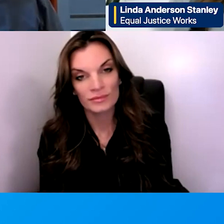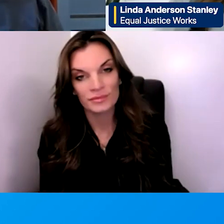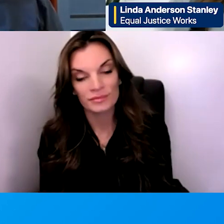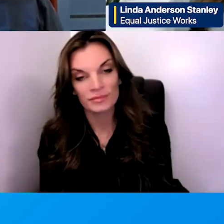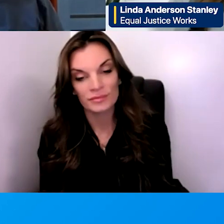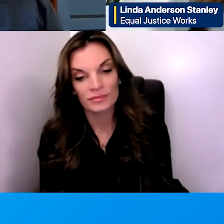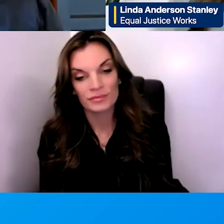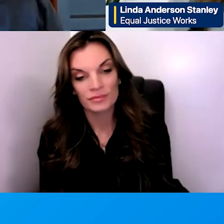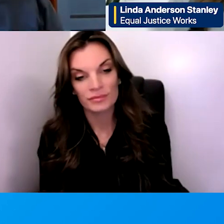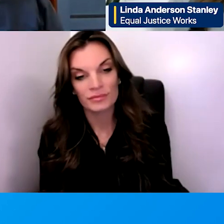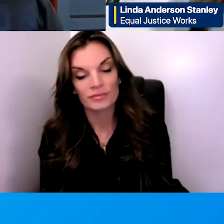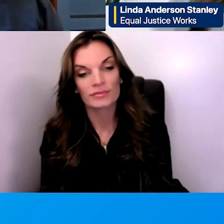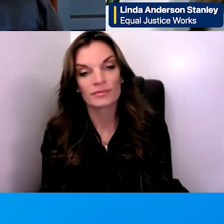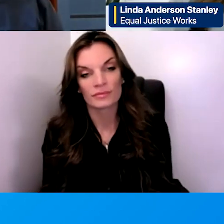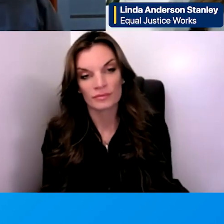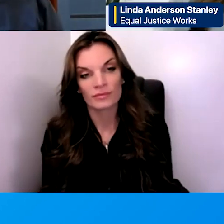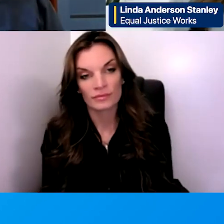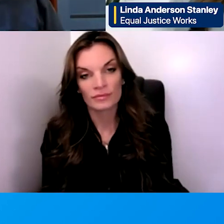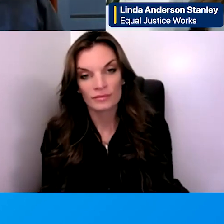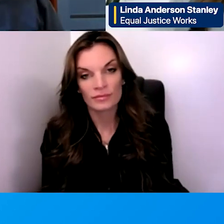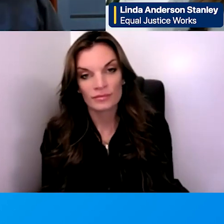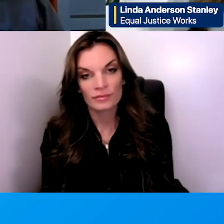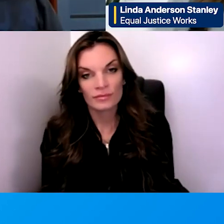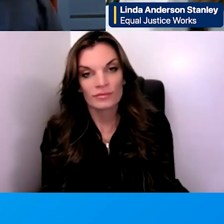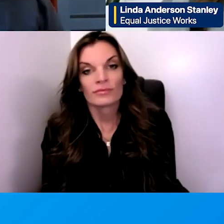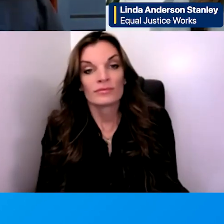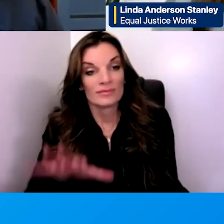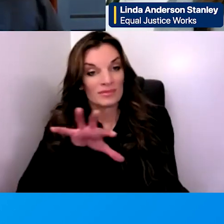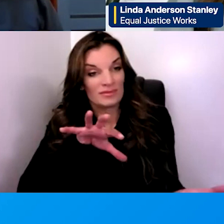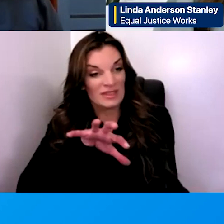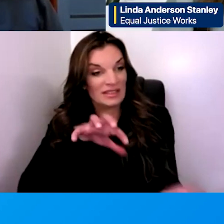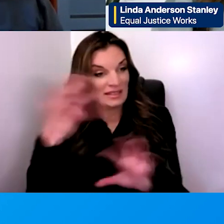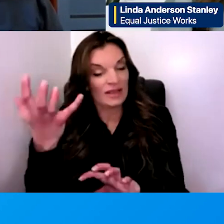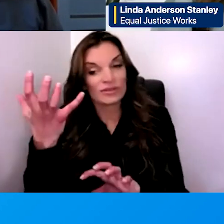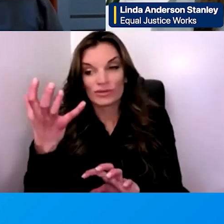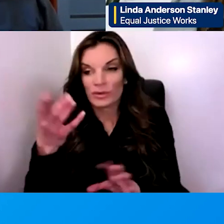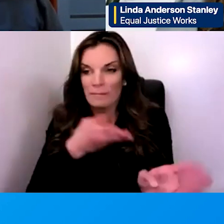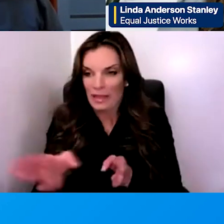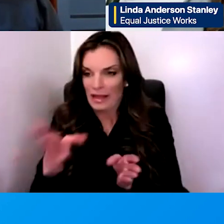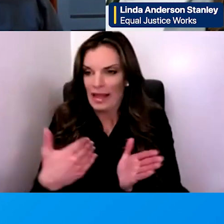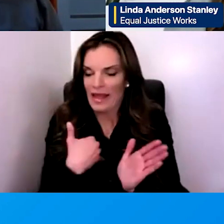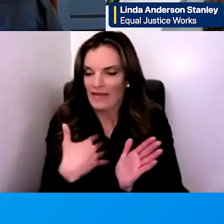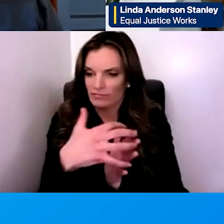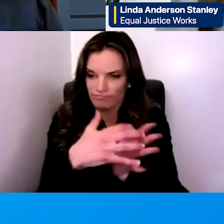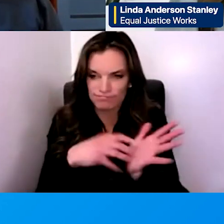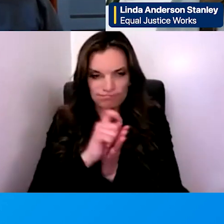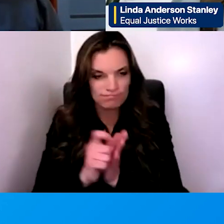should be decided where lawyers are not needed for people just to be able to access immediate